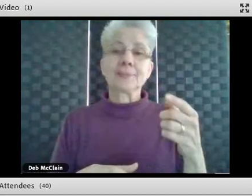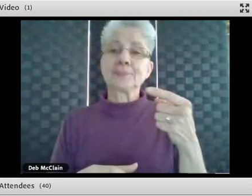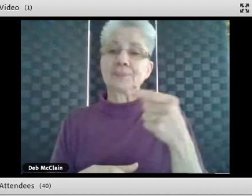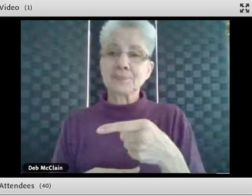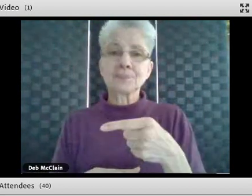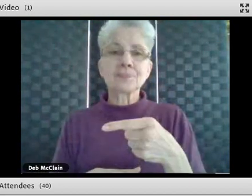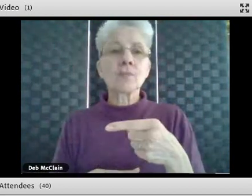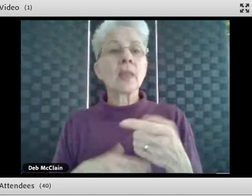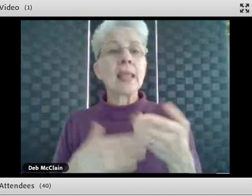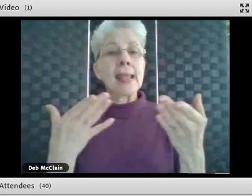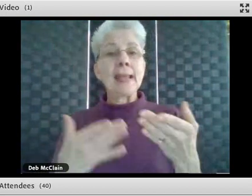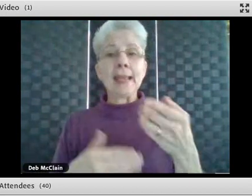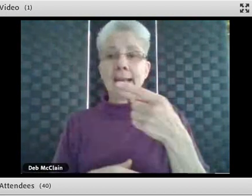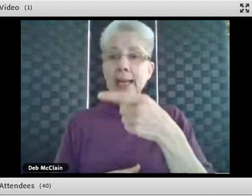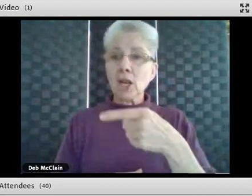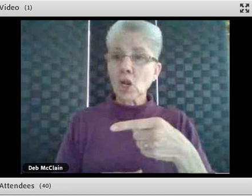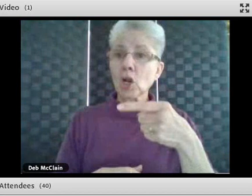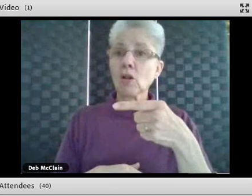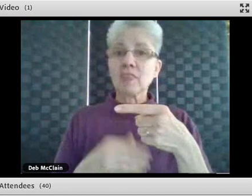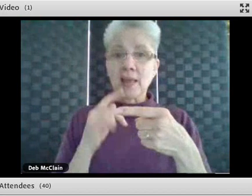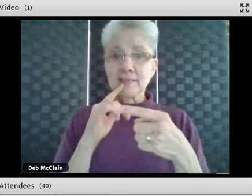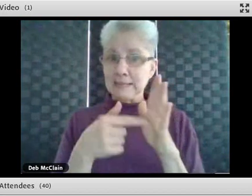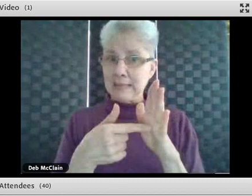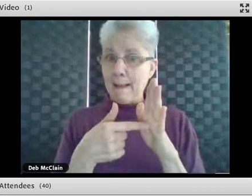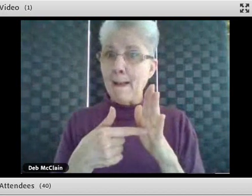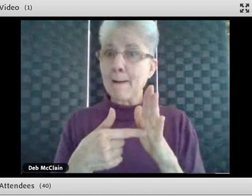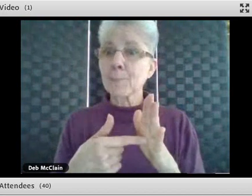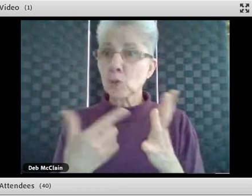So, here is an example of this, one of my favorites,